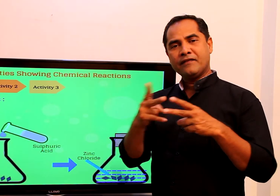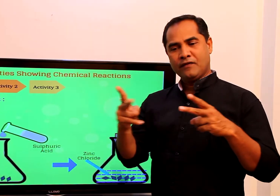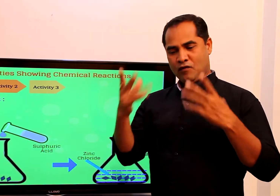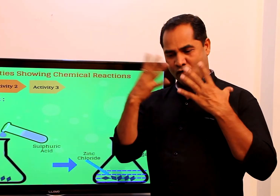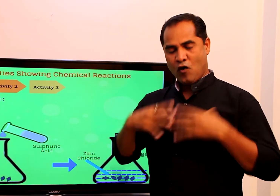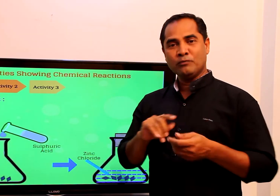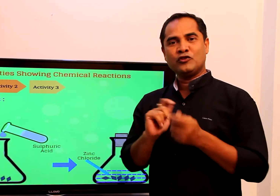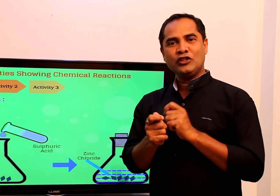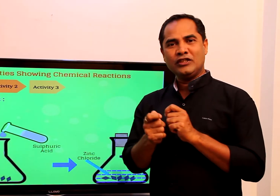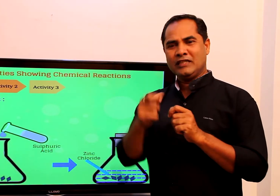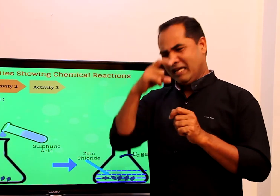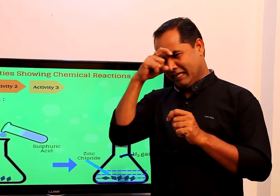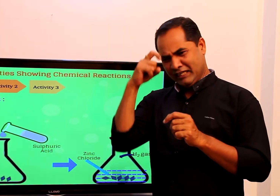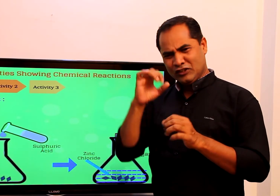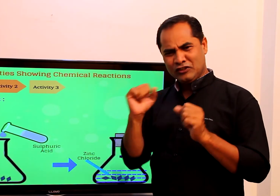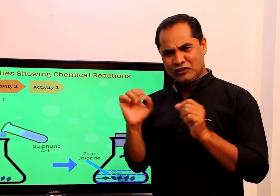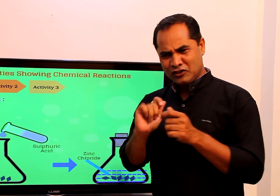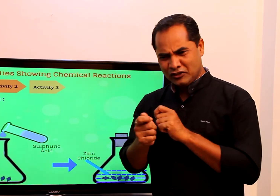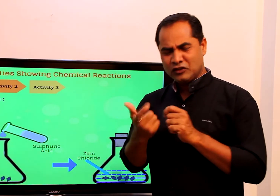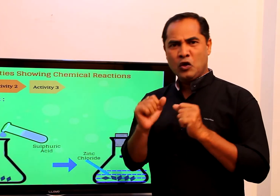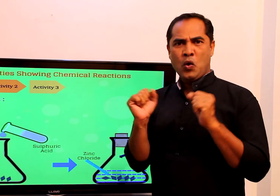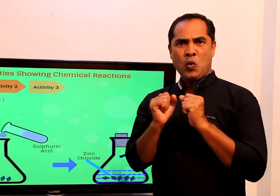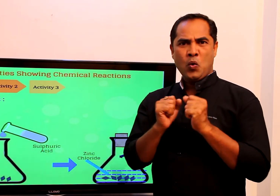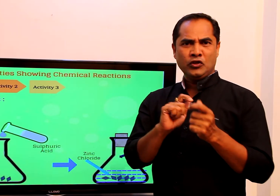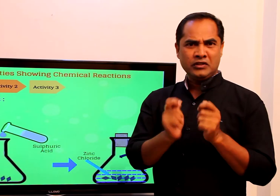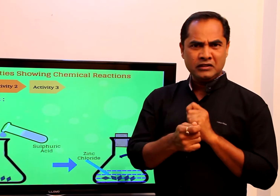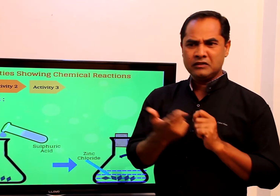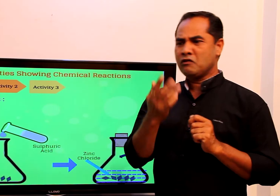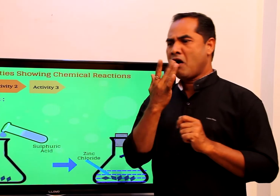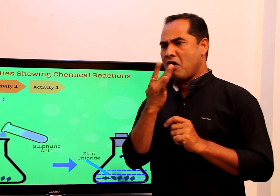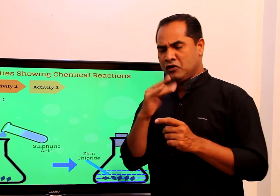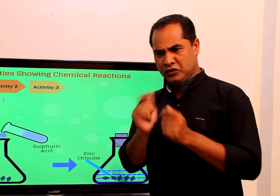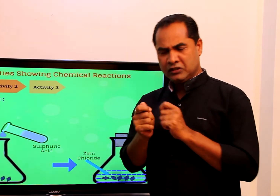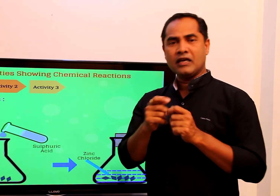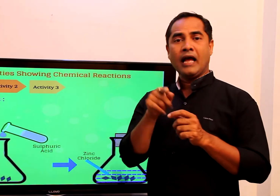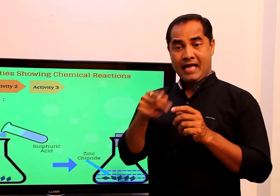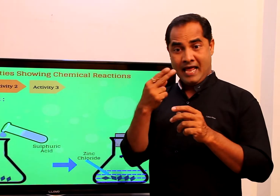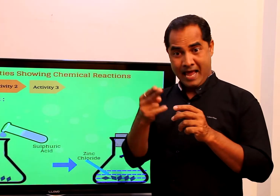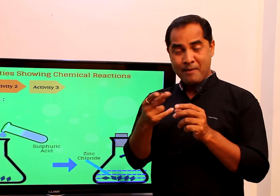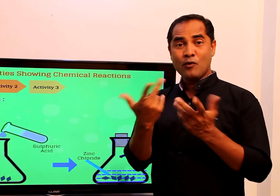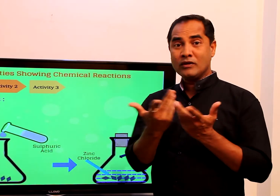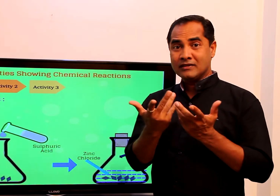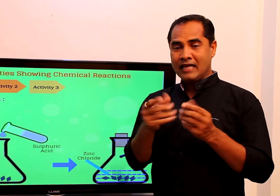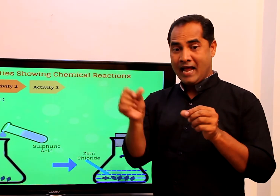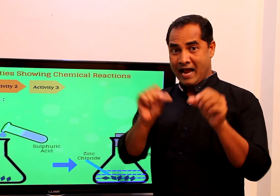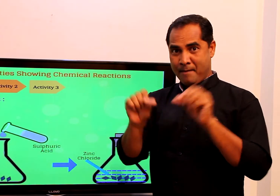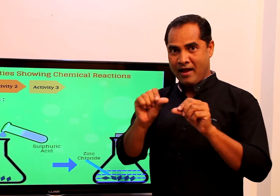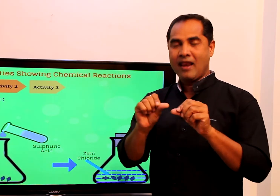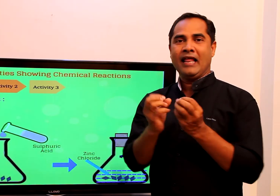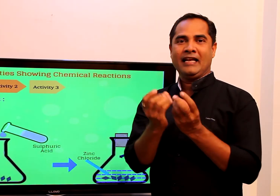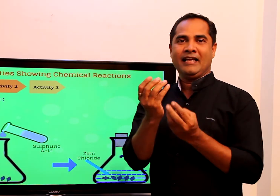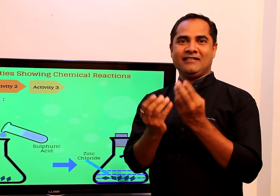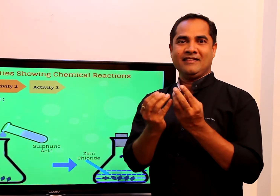the chemical reaction, there is a change in heat, color, the physical structure - all